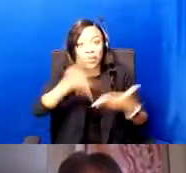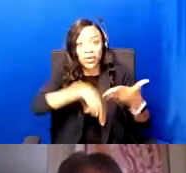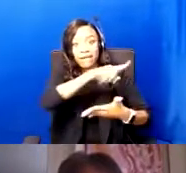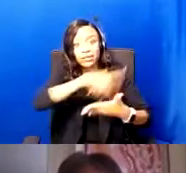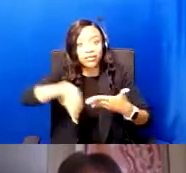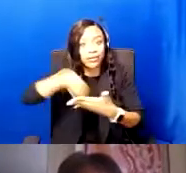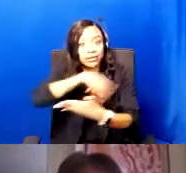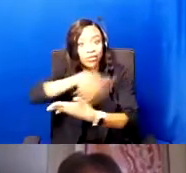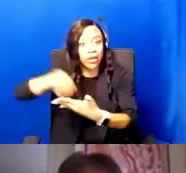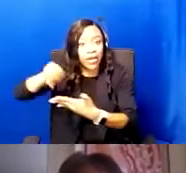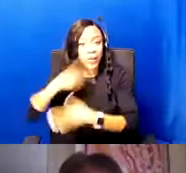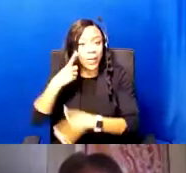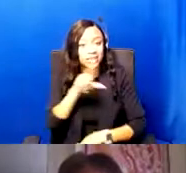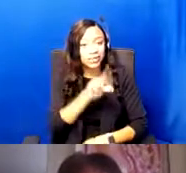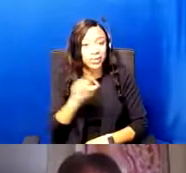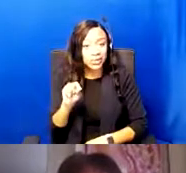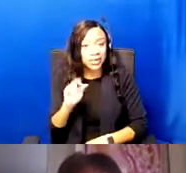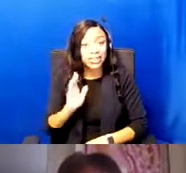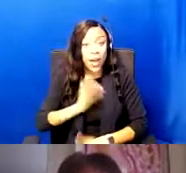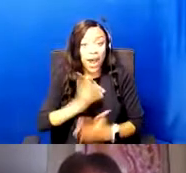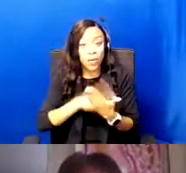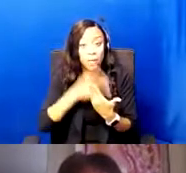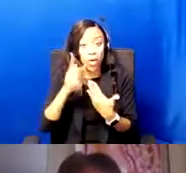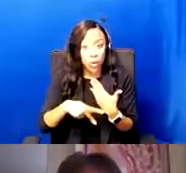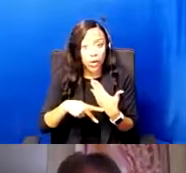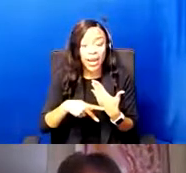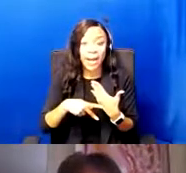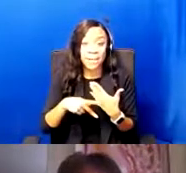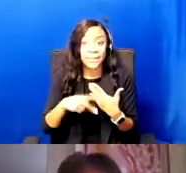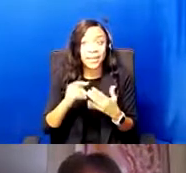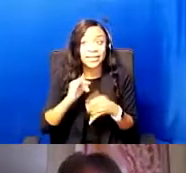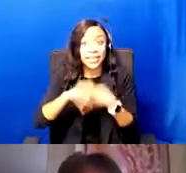one-third of our programming here at Jacob's Pillow is international. We're